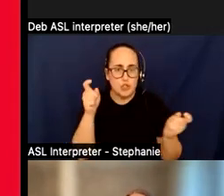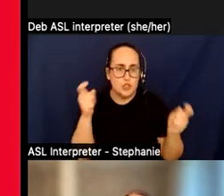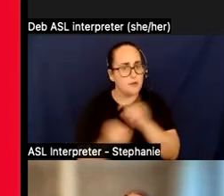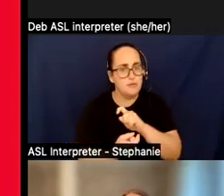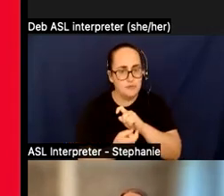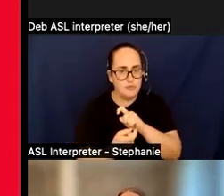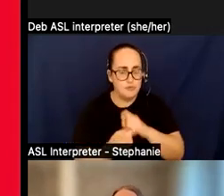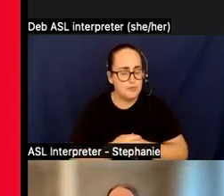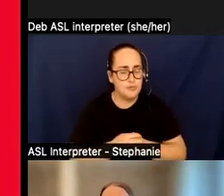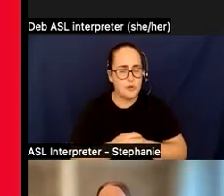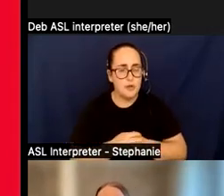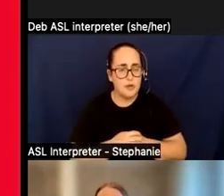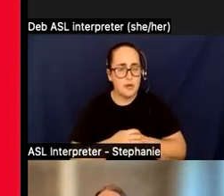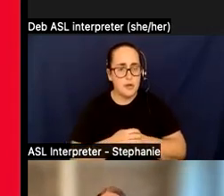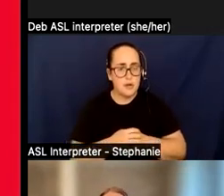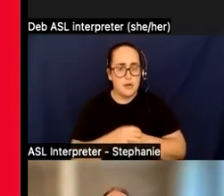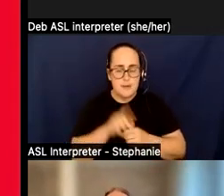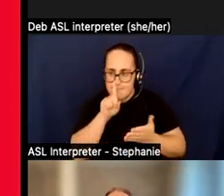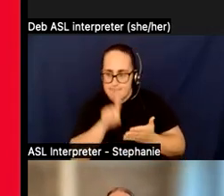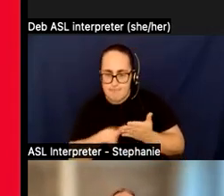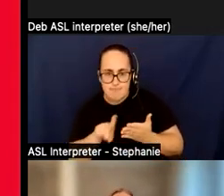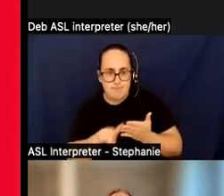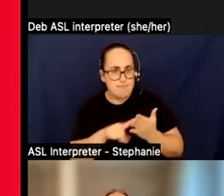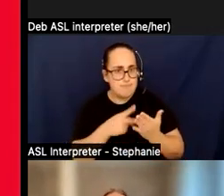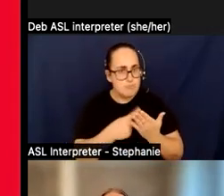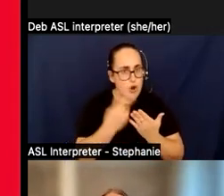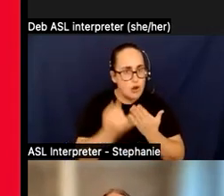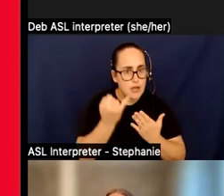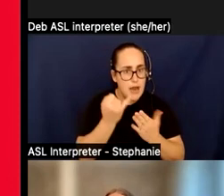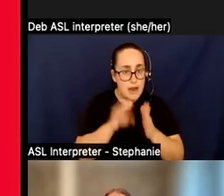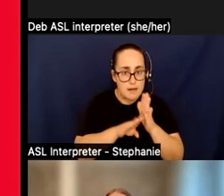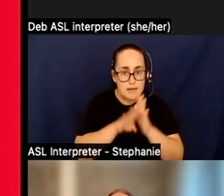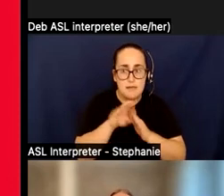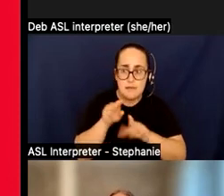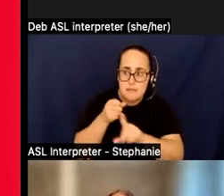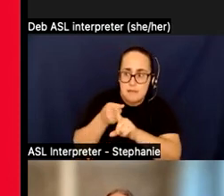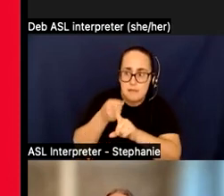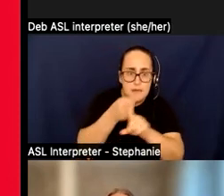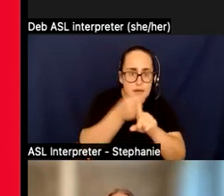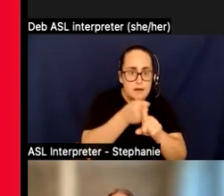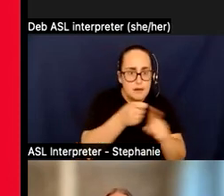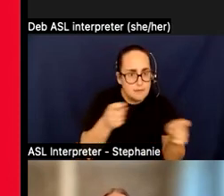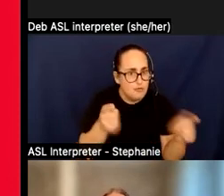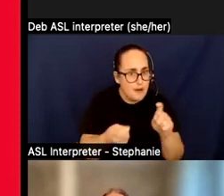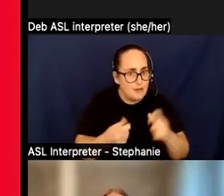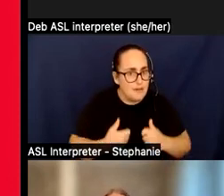how you can investigate and develop a project that could transform people's lives, maybe even in a small scale.